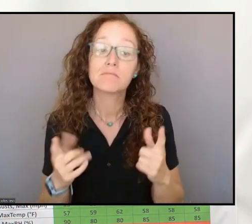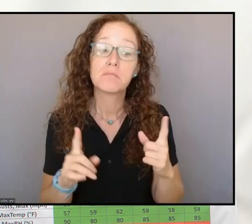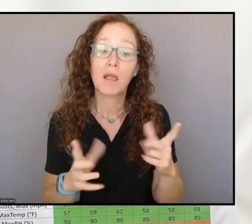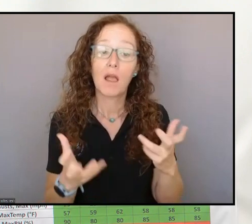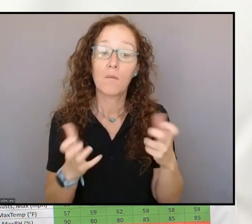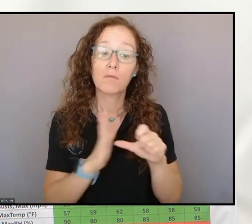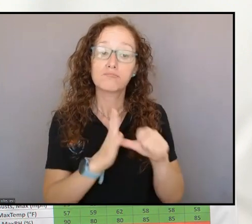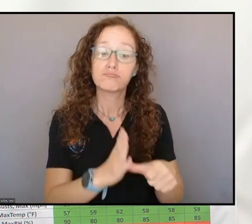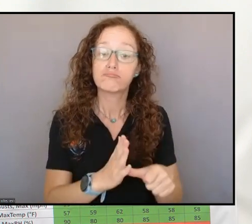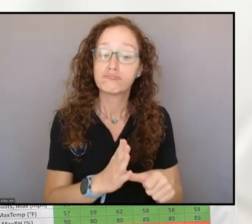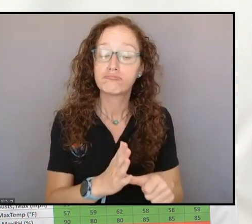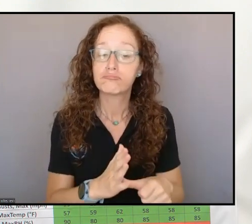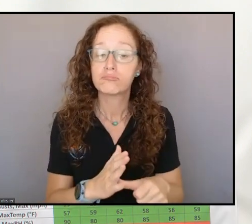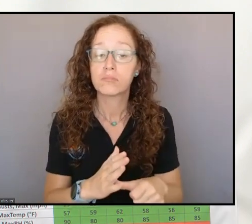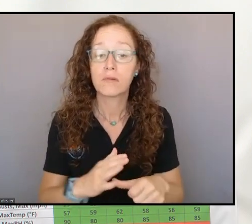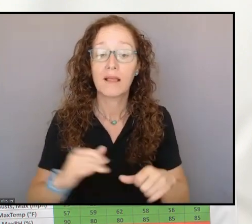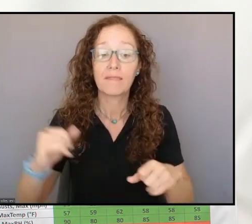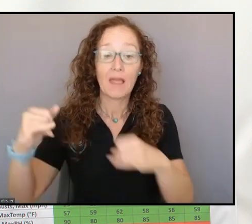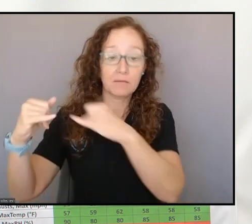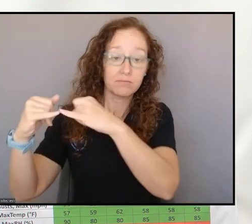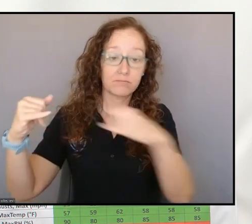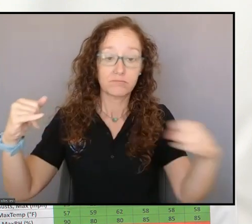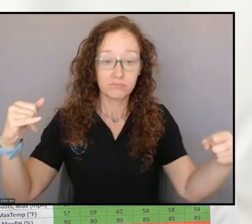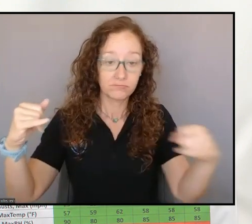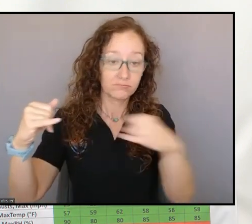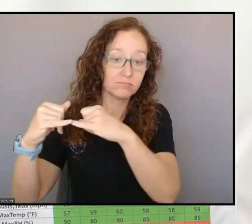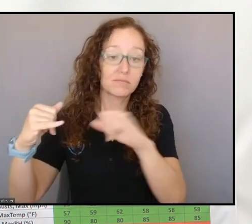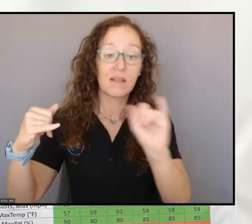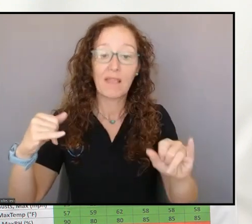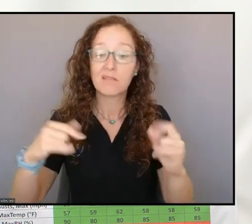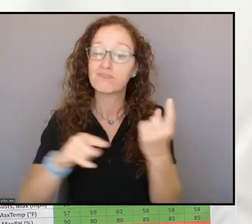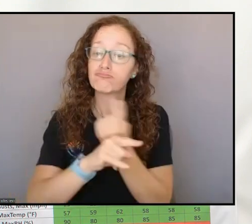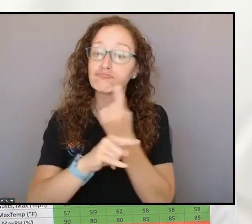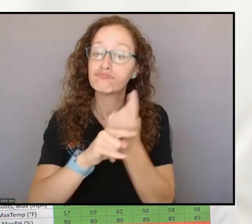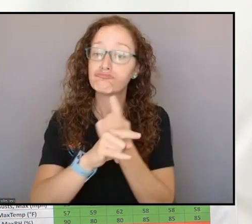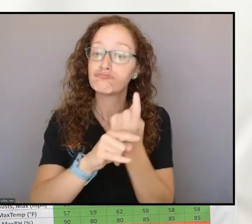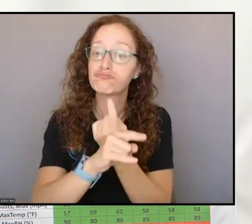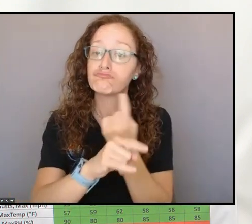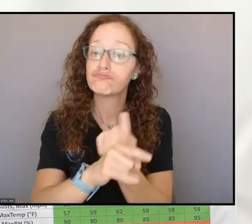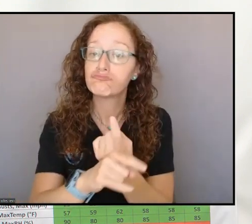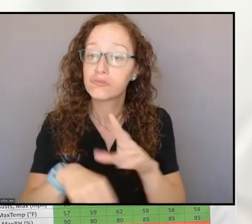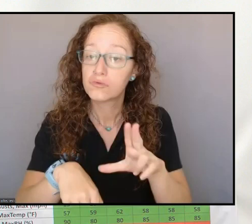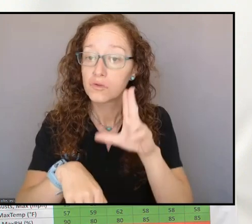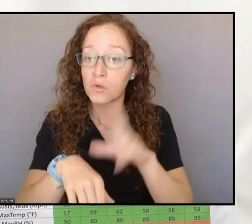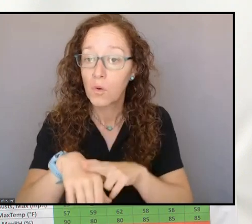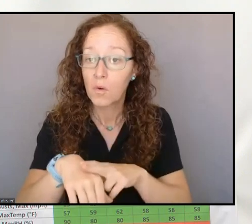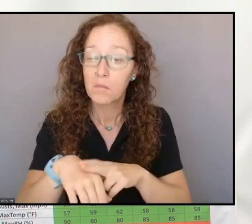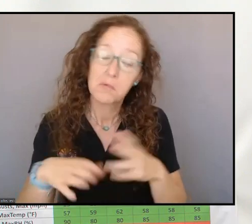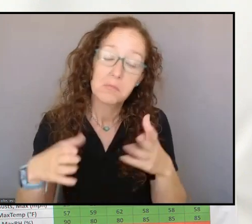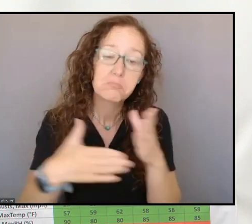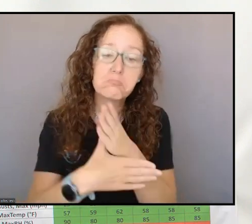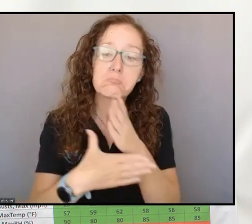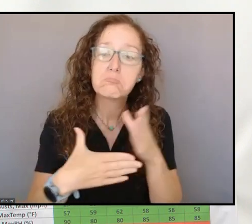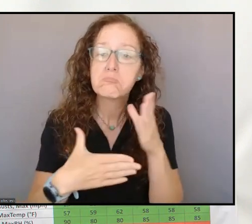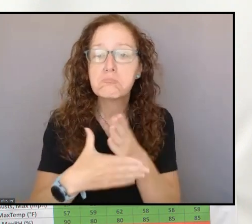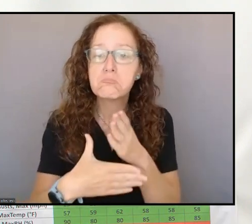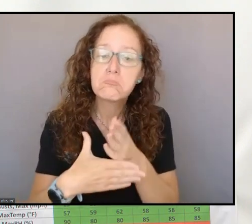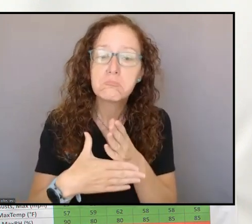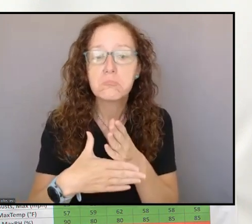kind of line right in here is near normal conditions, the median. So about half the days in history have been above that,